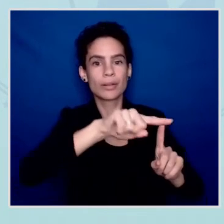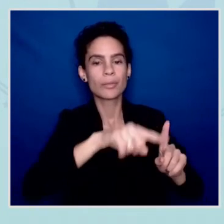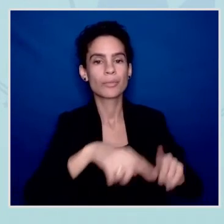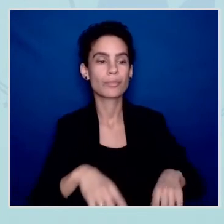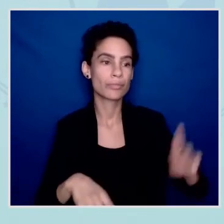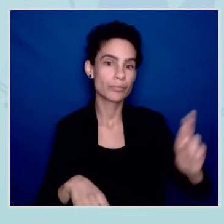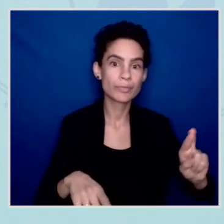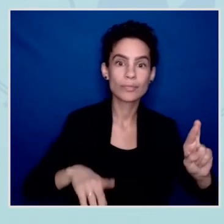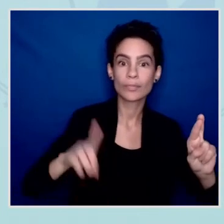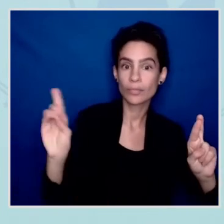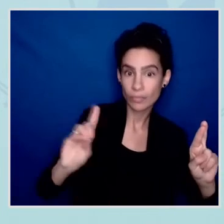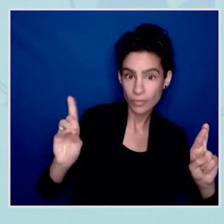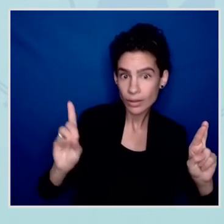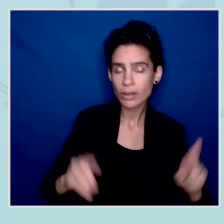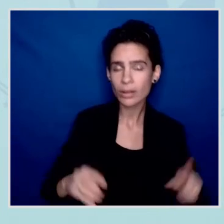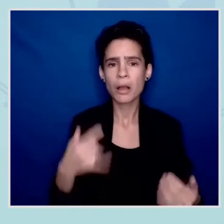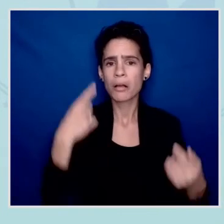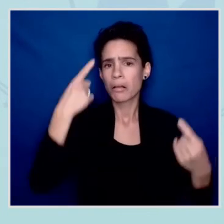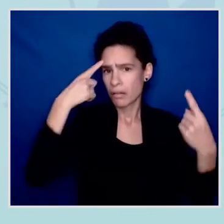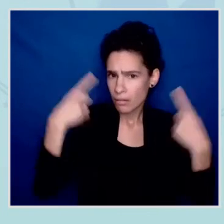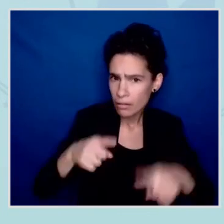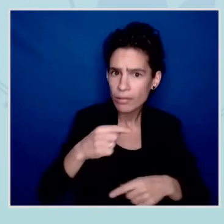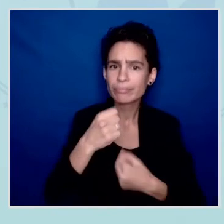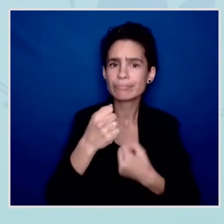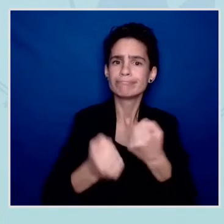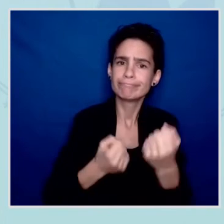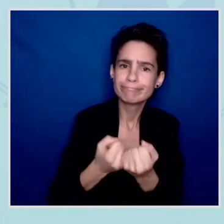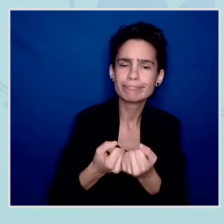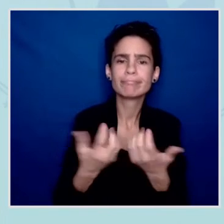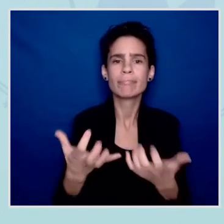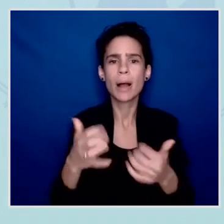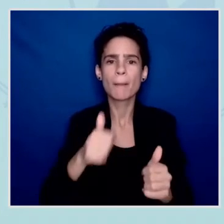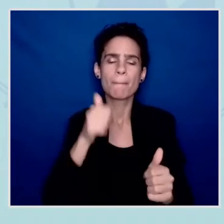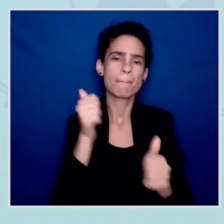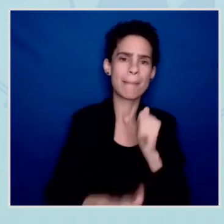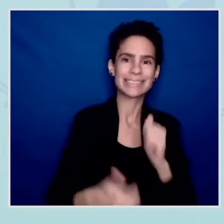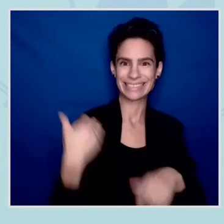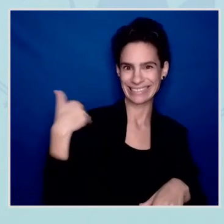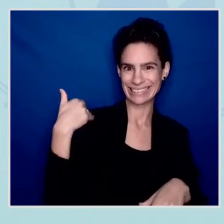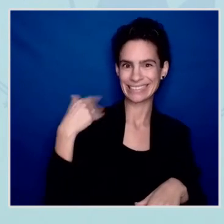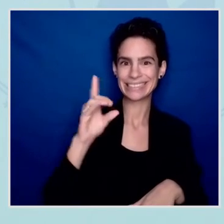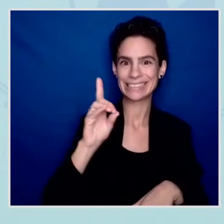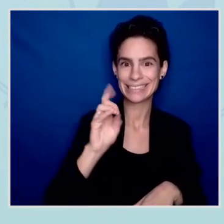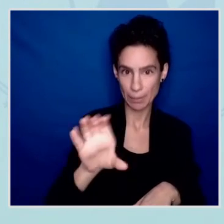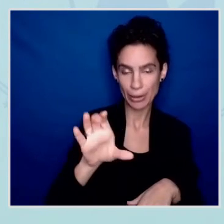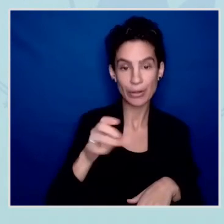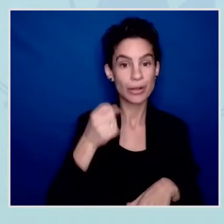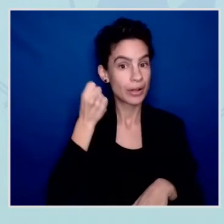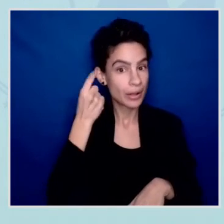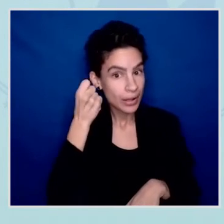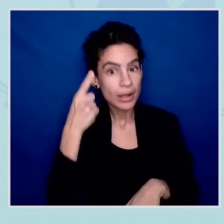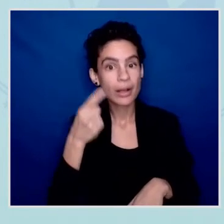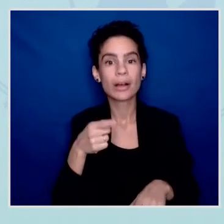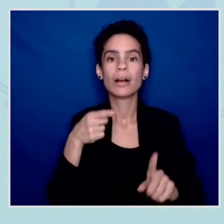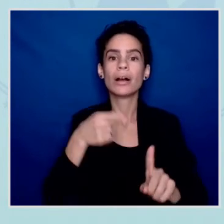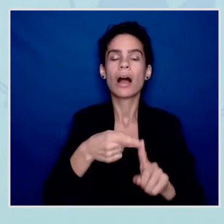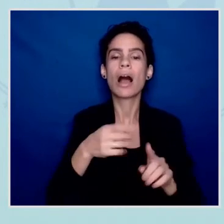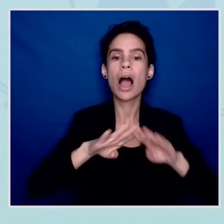REDUCE OUR NATIONAL DEBT BURDEN.